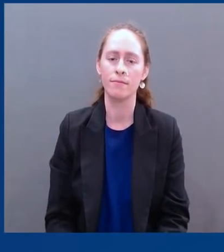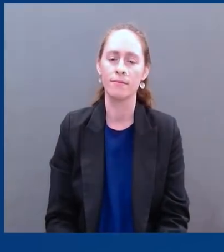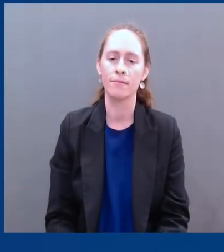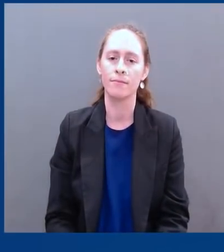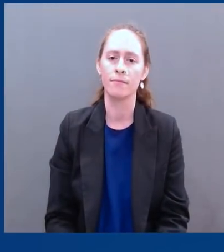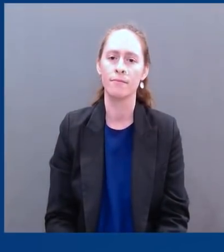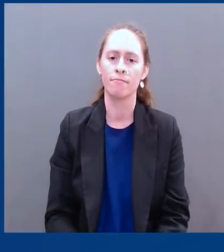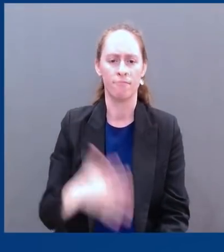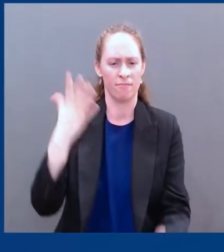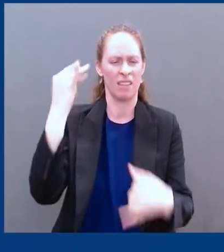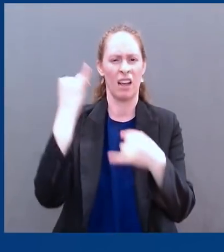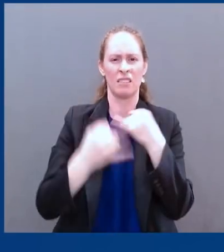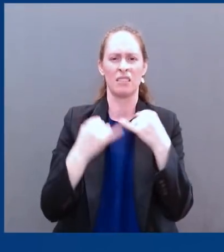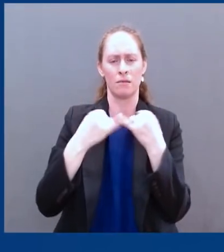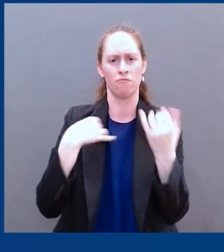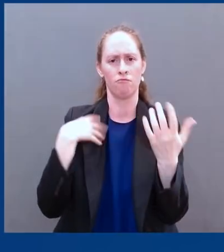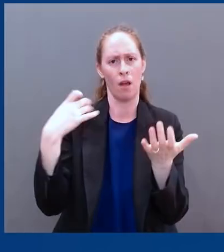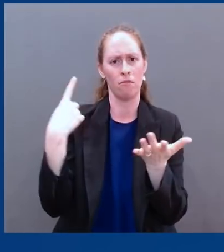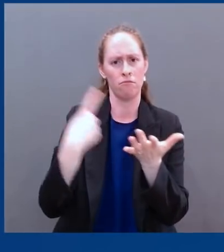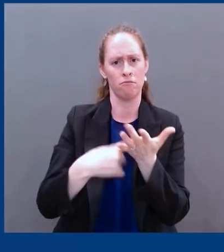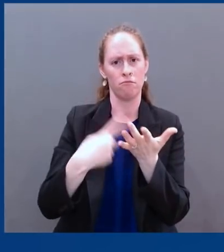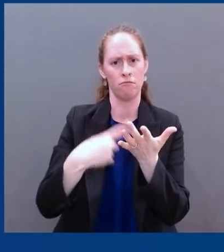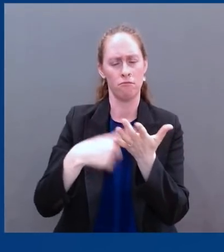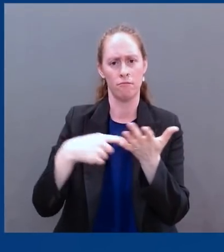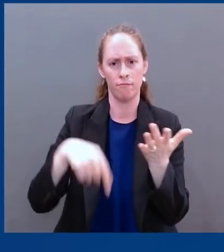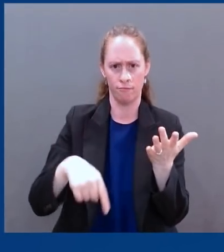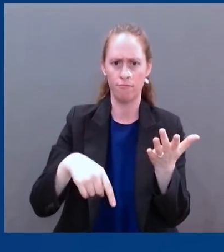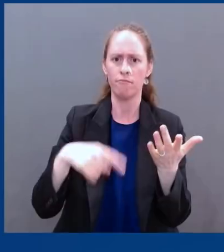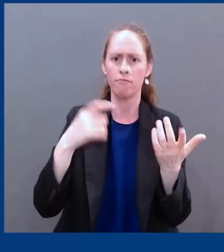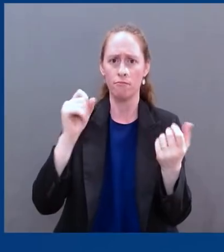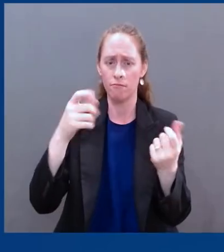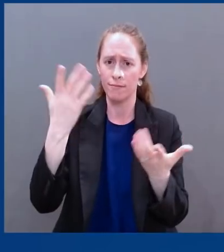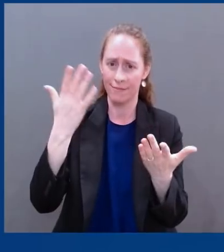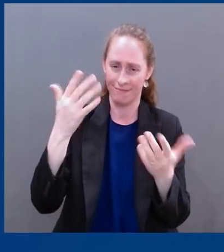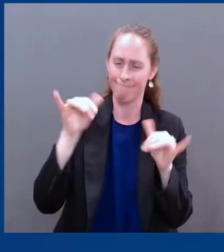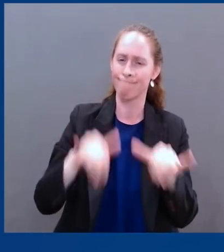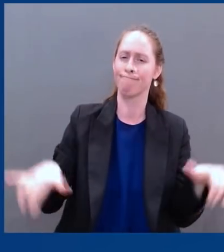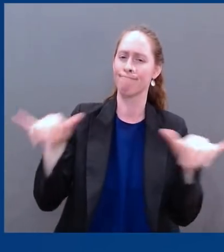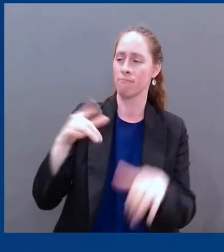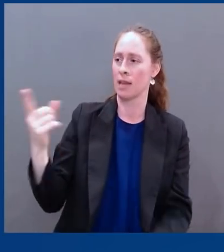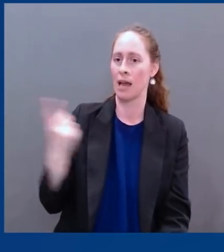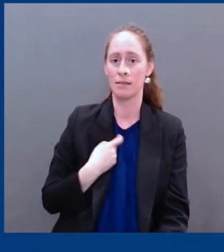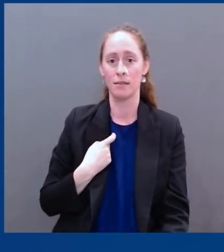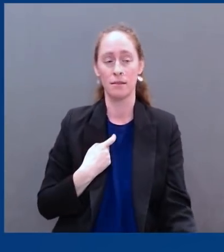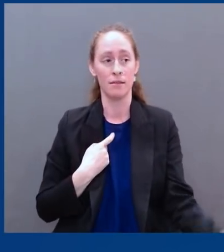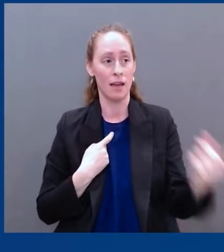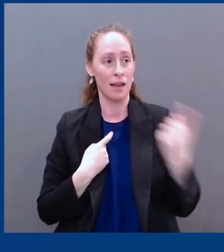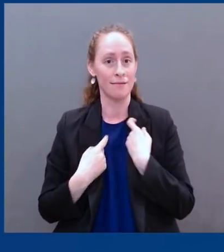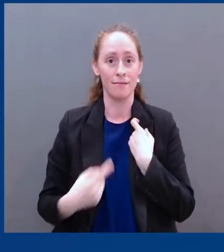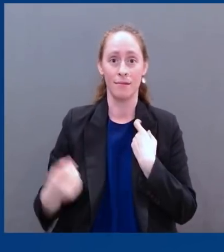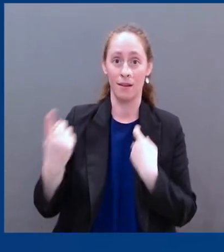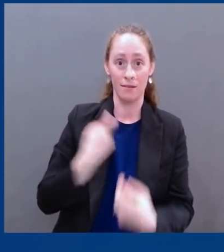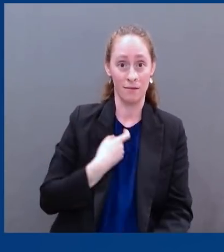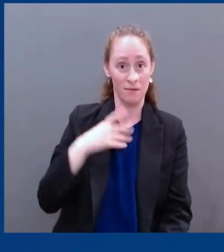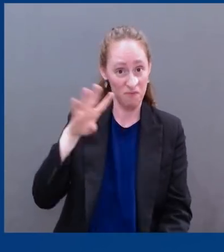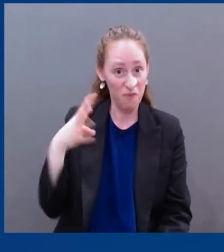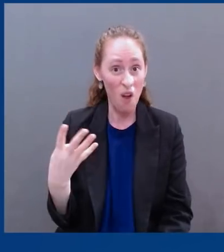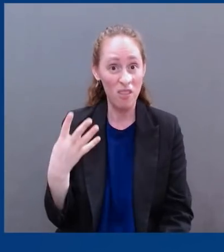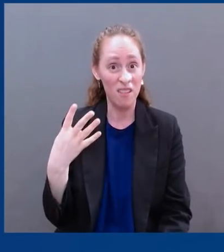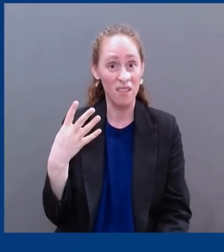We continually get asked, "Will we all need a fourth COVID shot?" Now this is something that is obviously being pursued